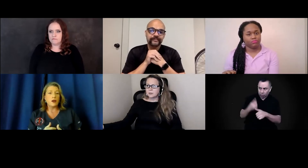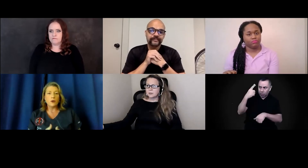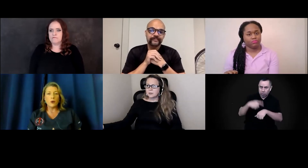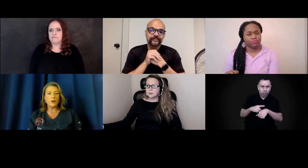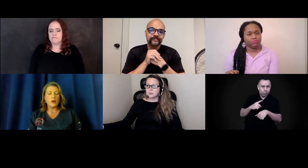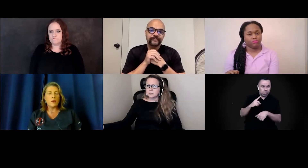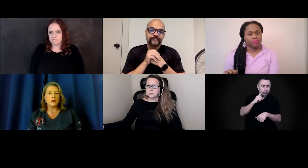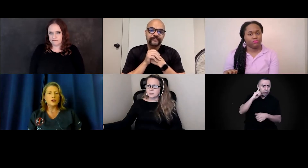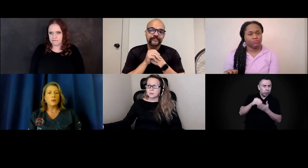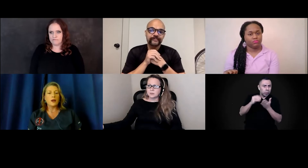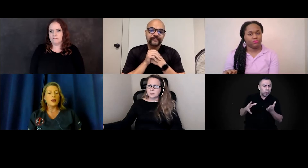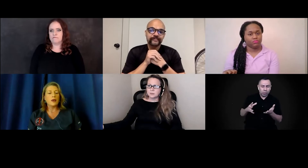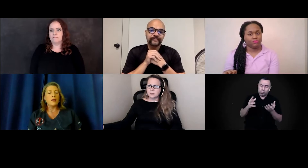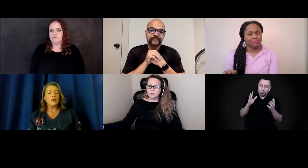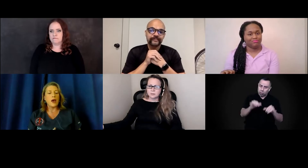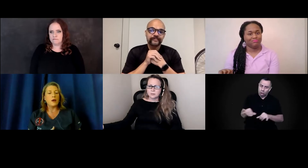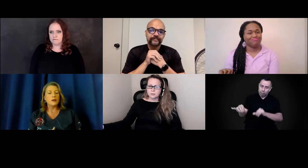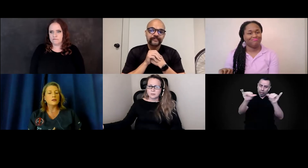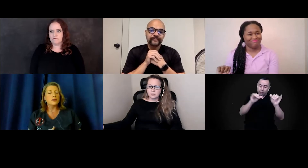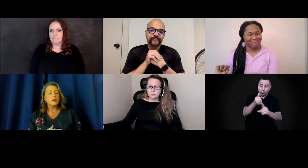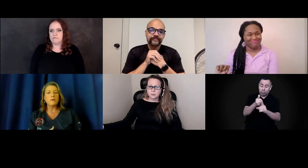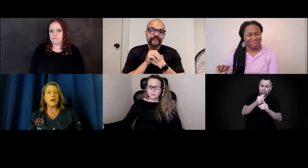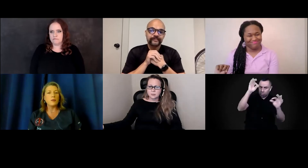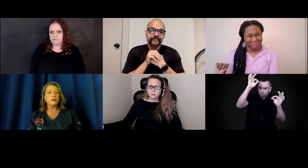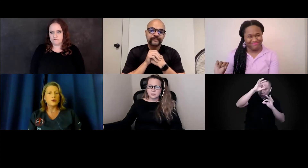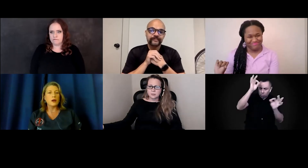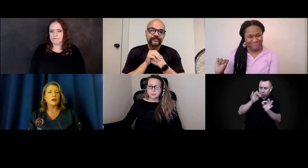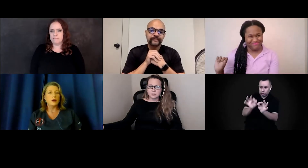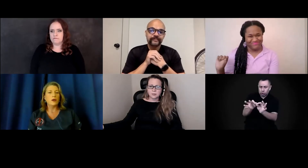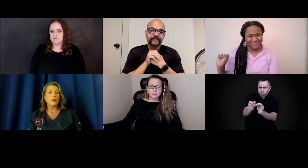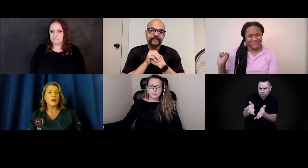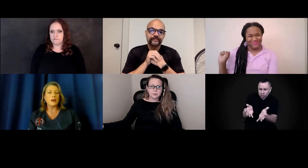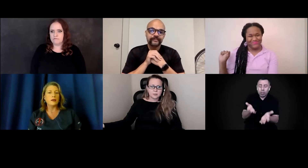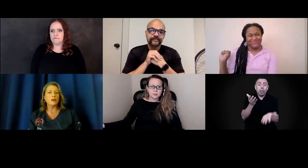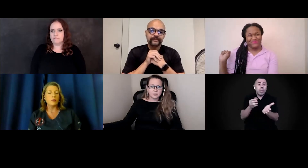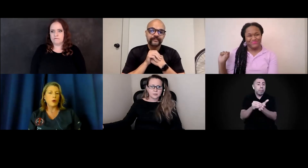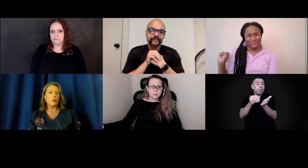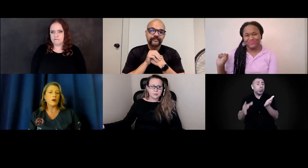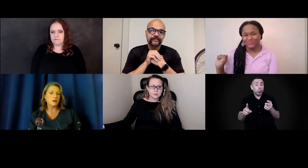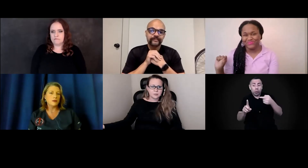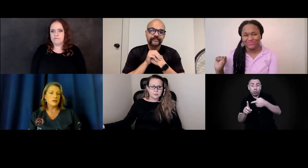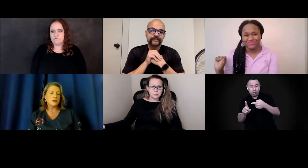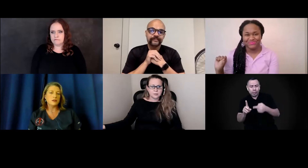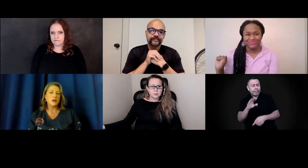They don't know anything about interpreting, and that student may be struggling with getting the appropriate services.